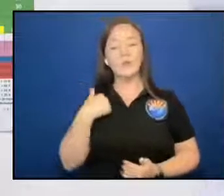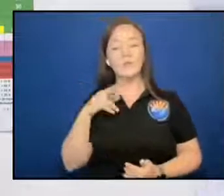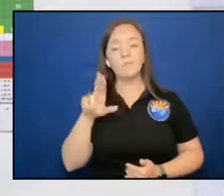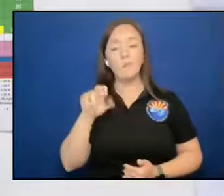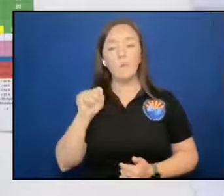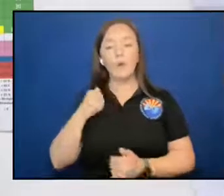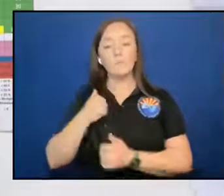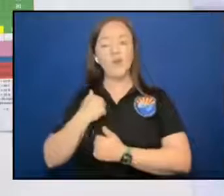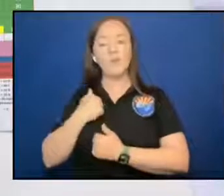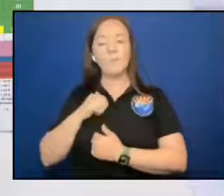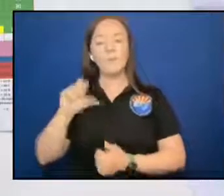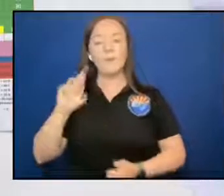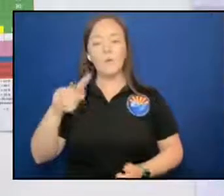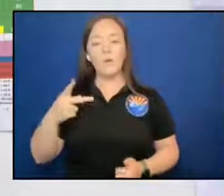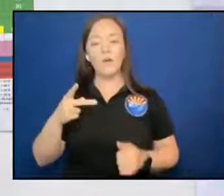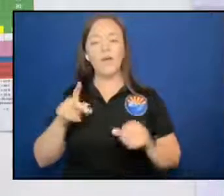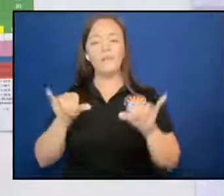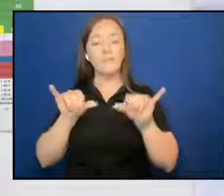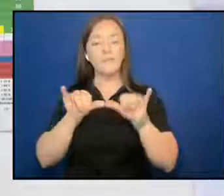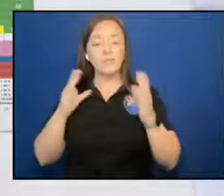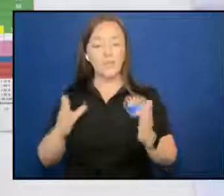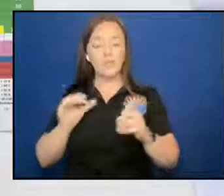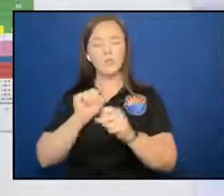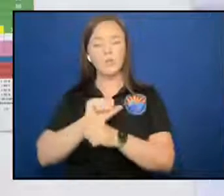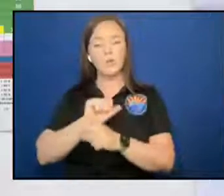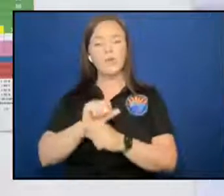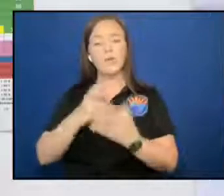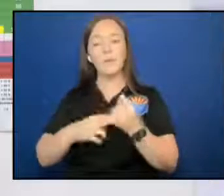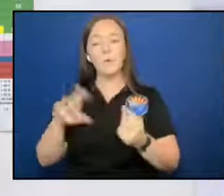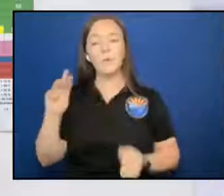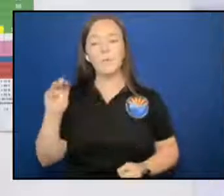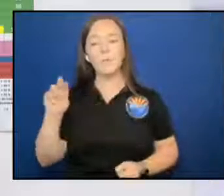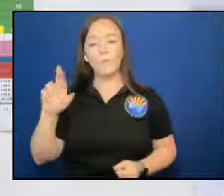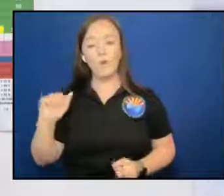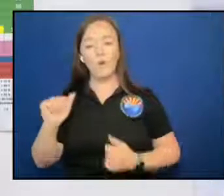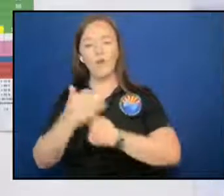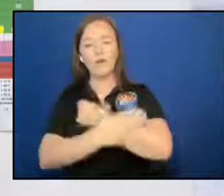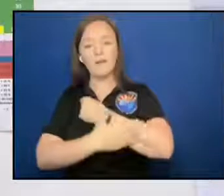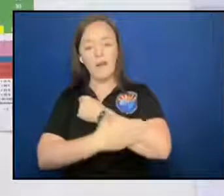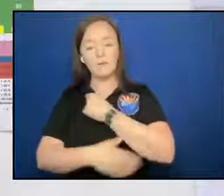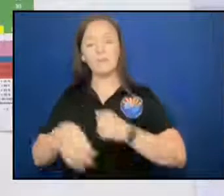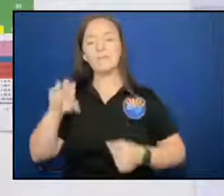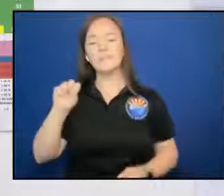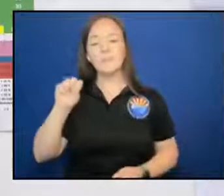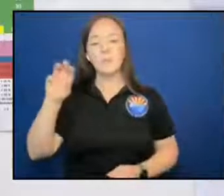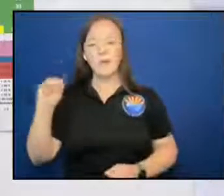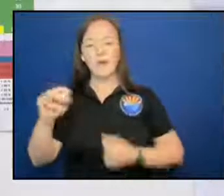THEM IN THE CHAT, THANK YOU. THANK YOU SO MUCH STEWARD, WE APPRECIATE THAT AND THOSE WHO MIGHT HAVE JUST JOINED